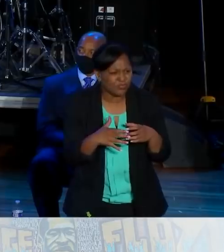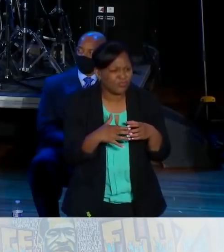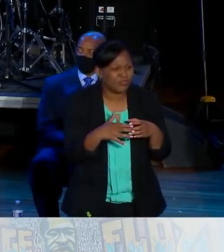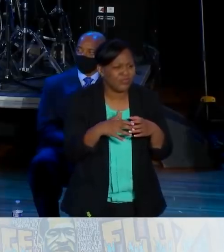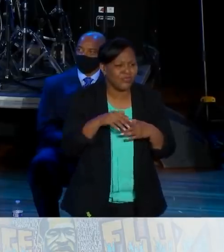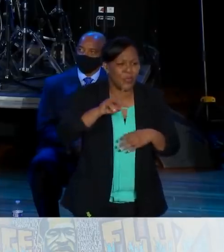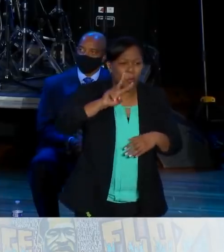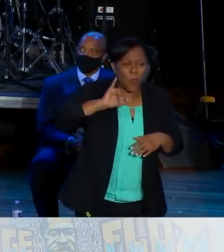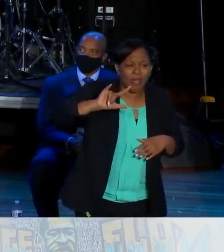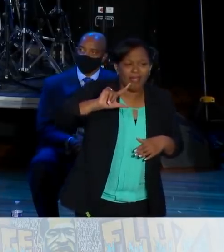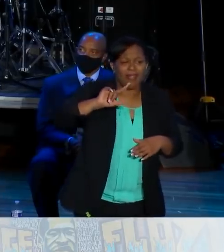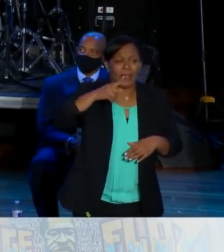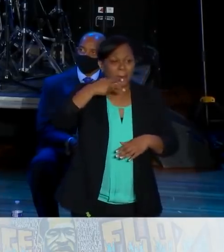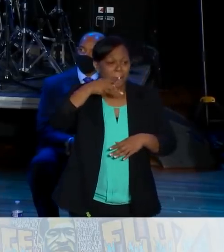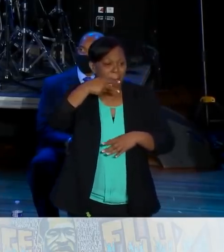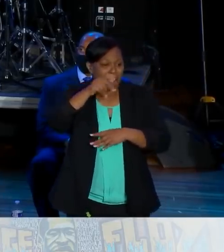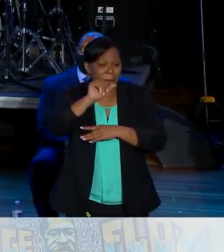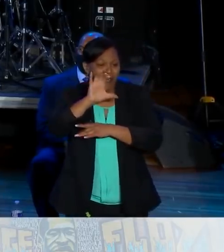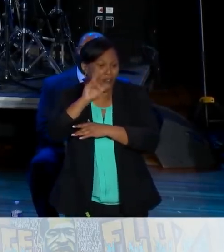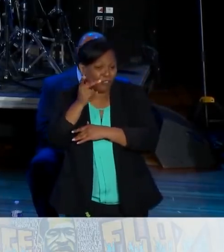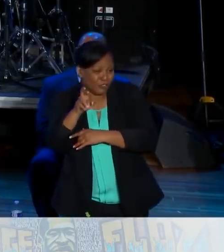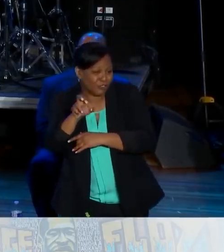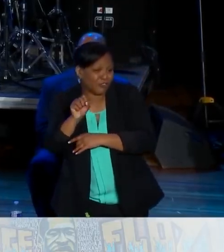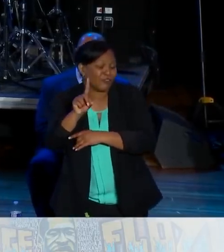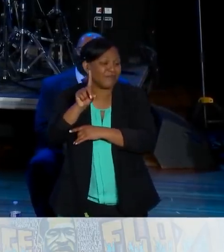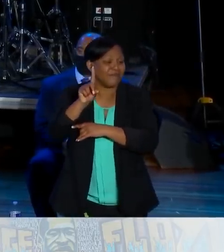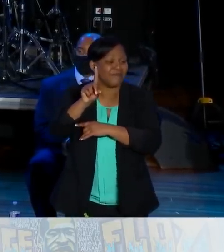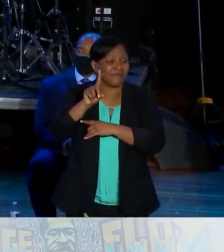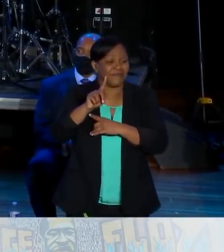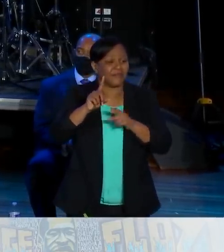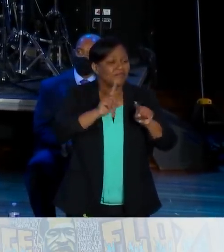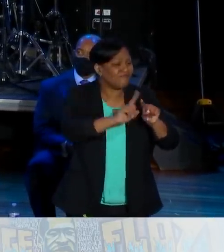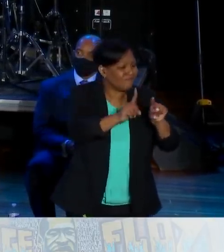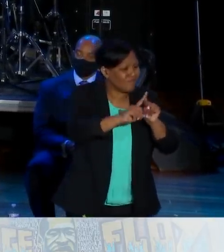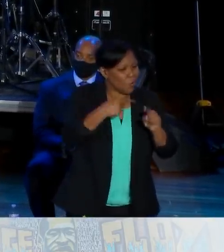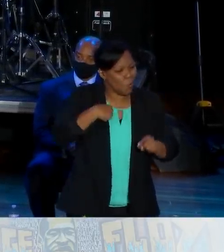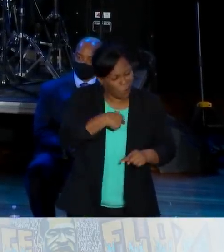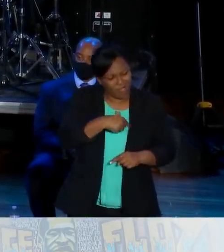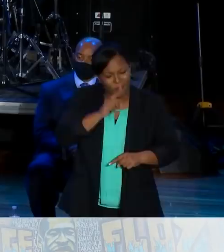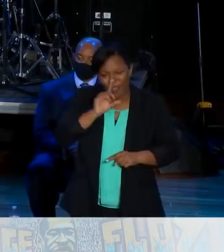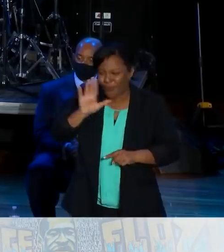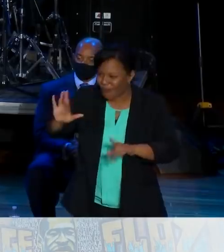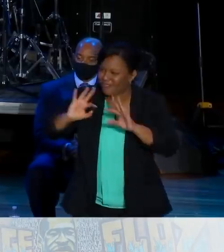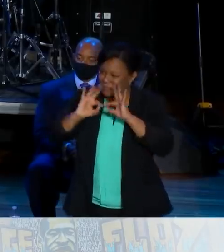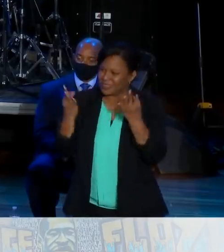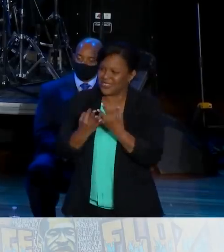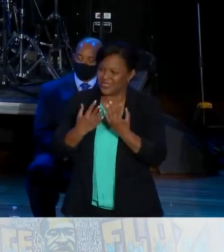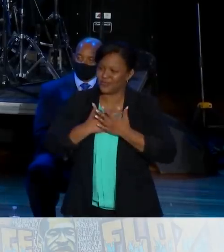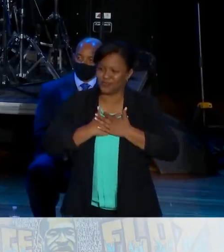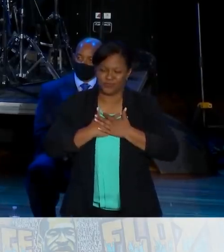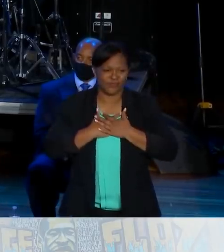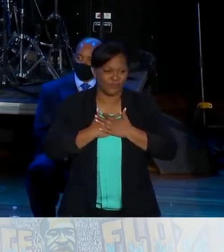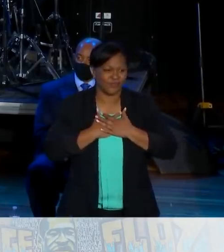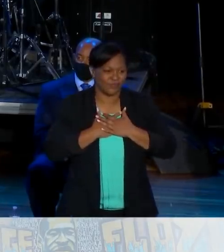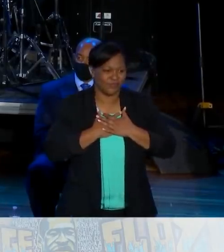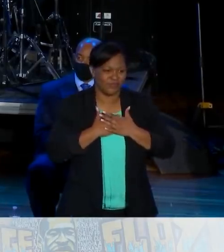SAID WE ARE THE BIG EXTEND HE HAD BLACK FAMILY THAT YOU PORTRAY WILL PACK ARRESTED AND